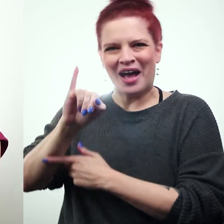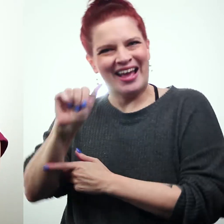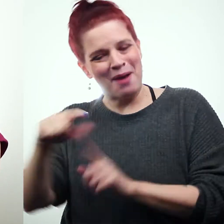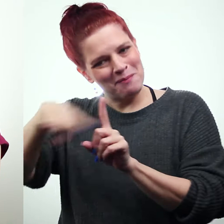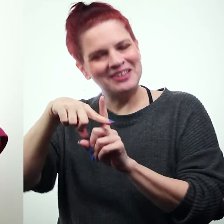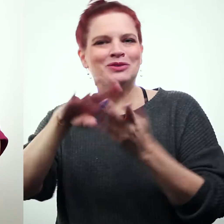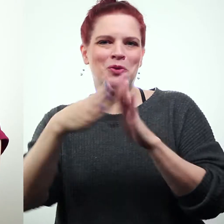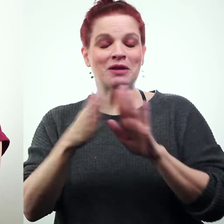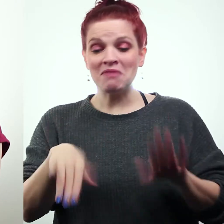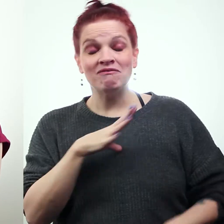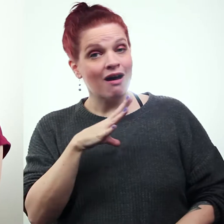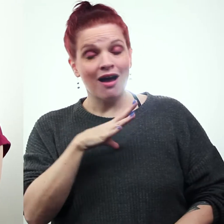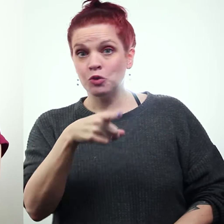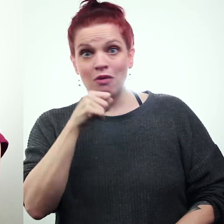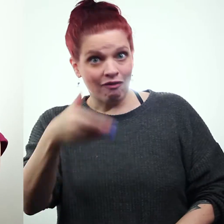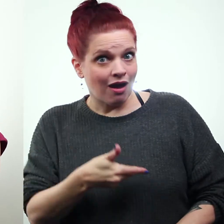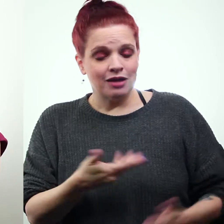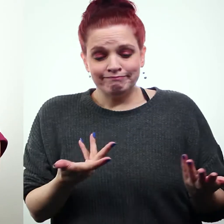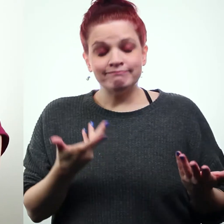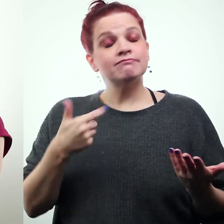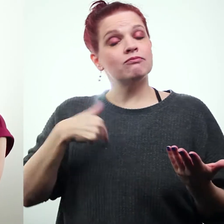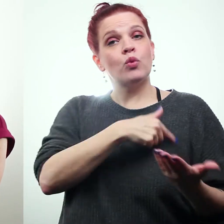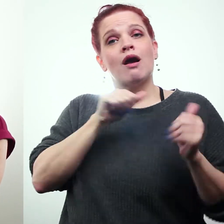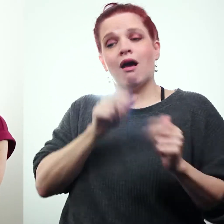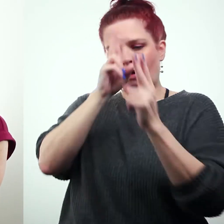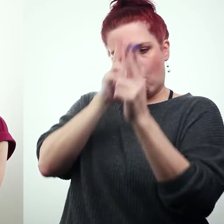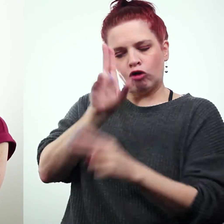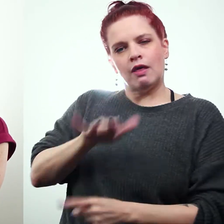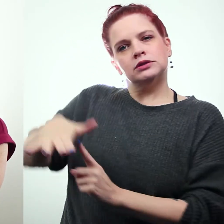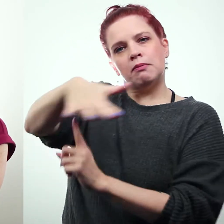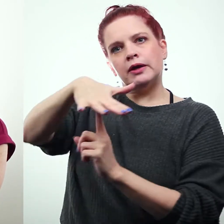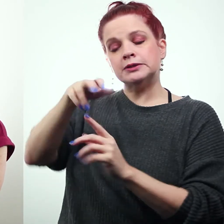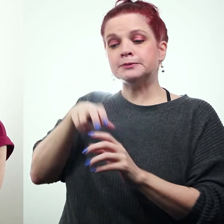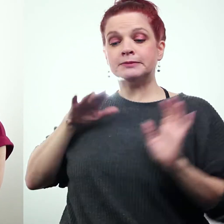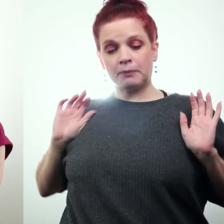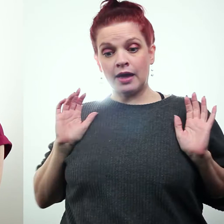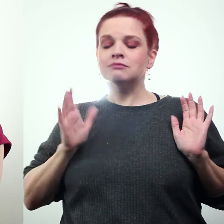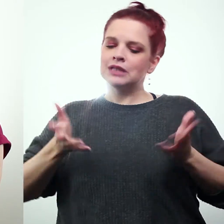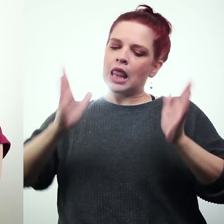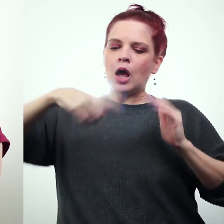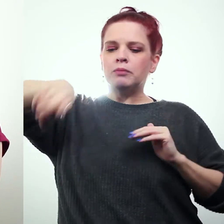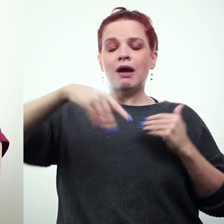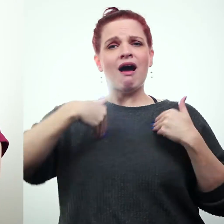community. And that's okay. That means that we can honor those spaces and step back and allow them to have a safe